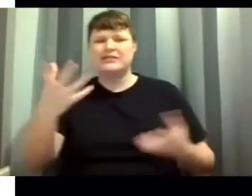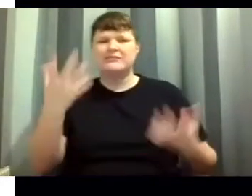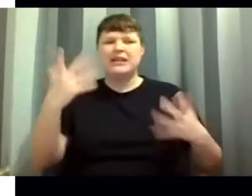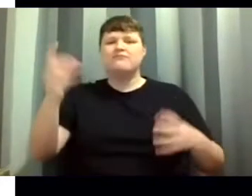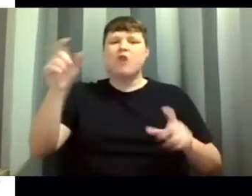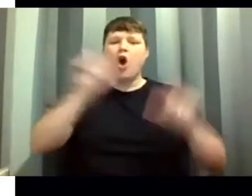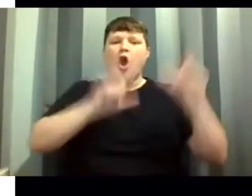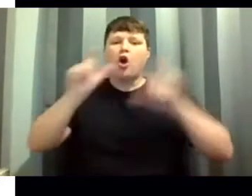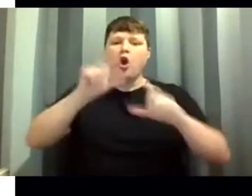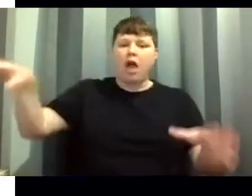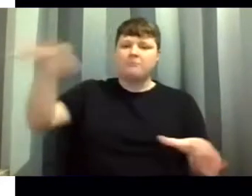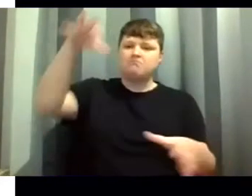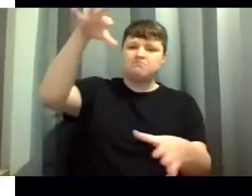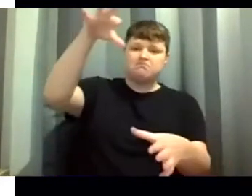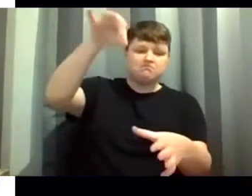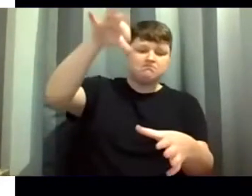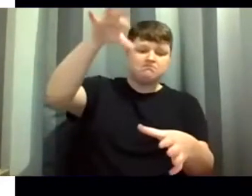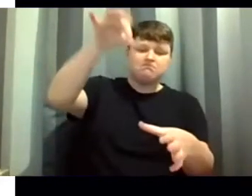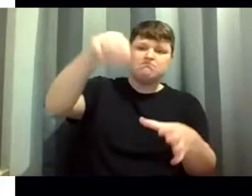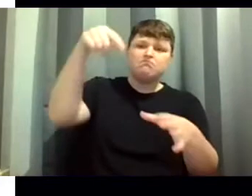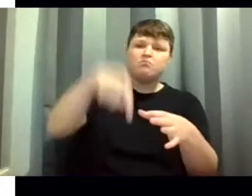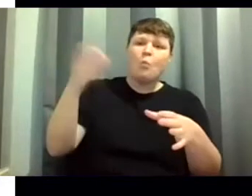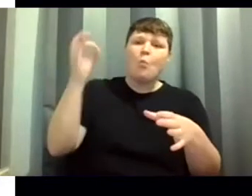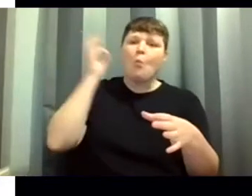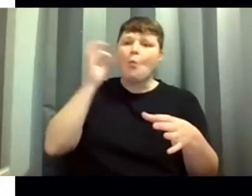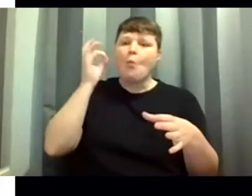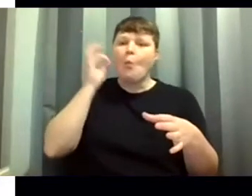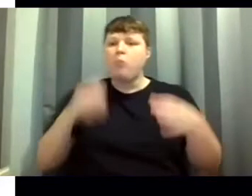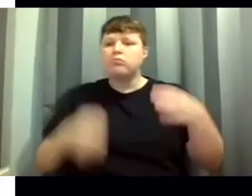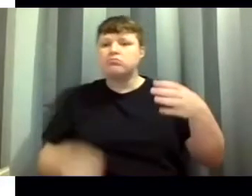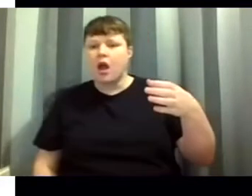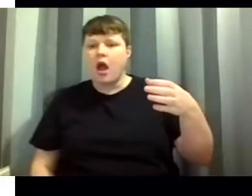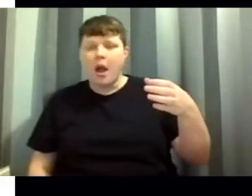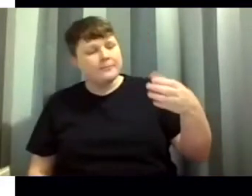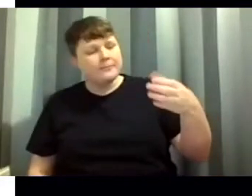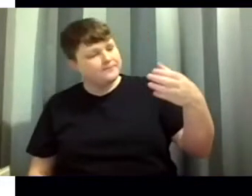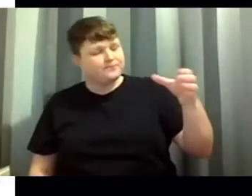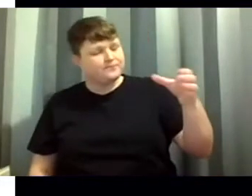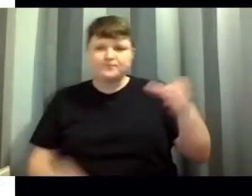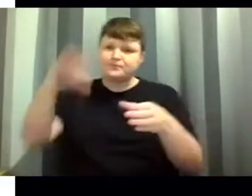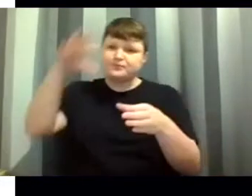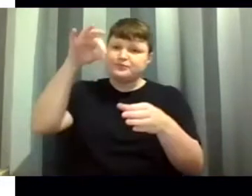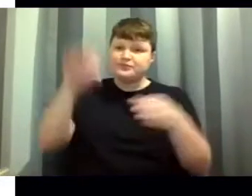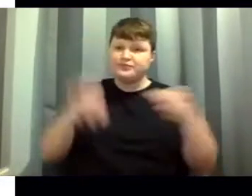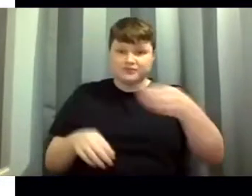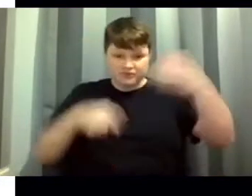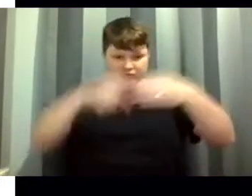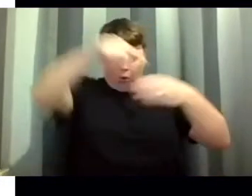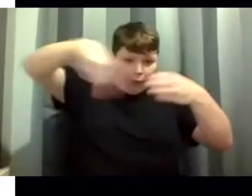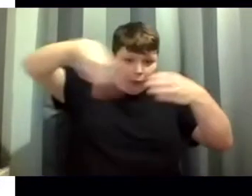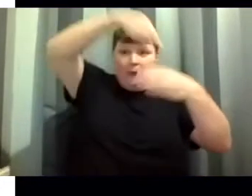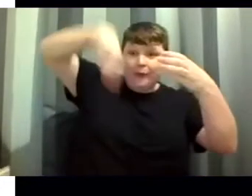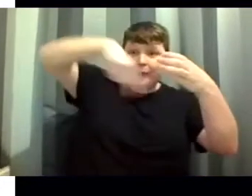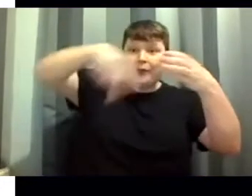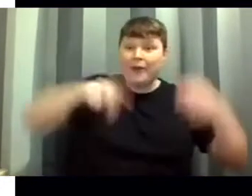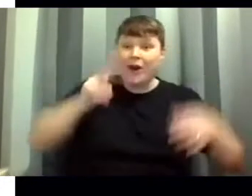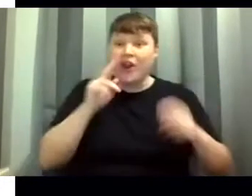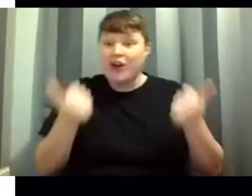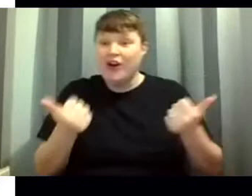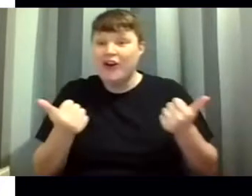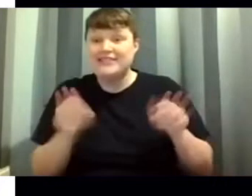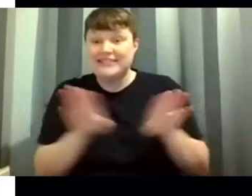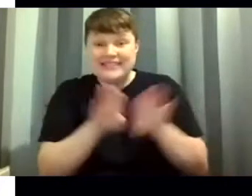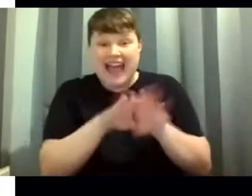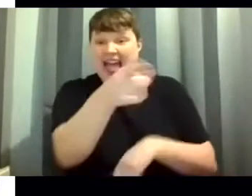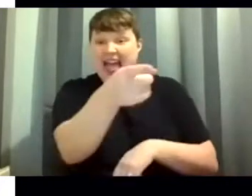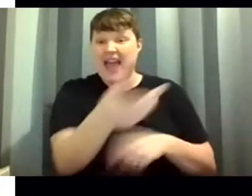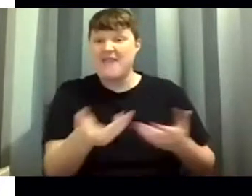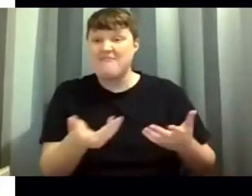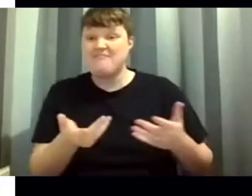dye and dropped it into a moving fluid, you'd get patterns just like that. On the scale of the